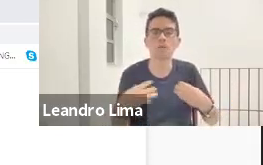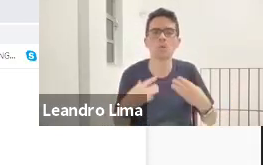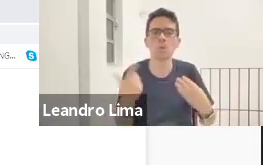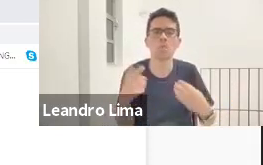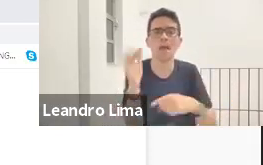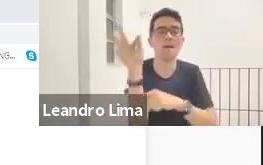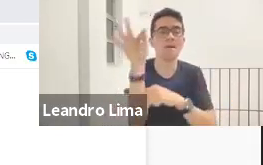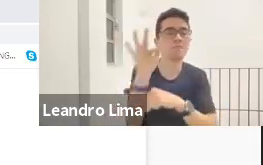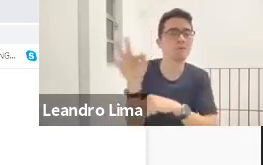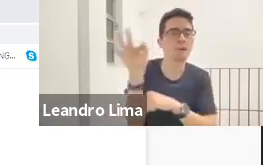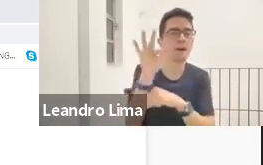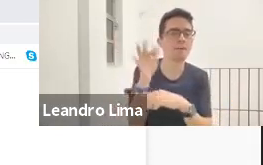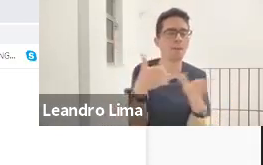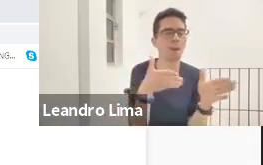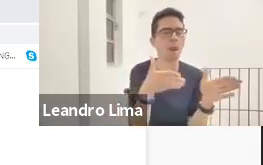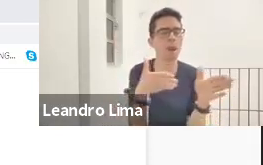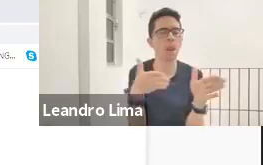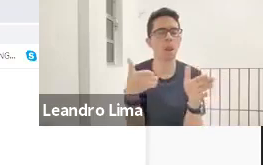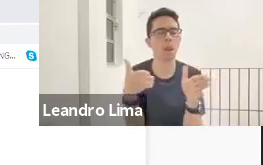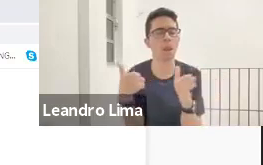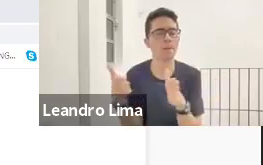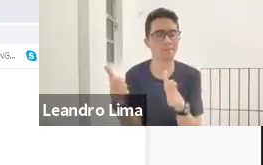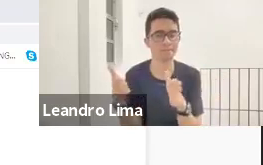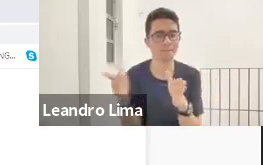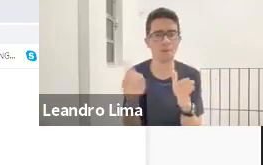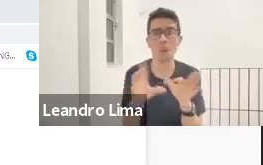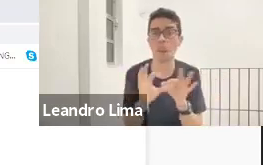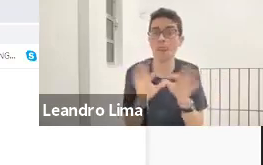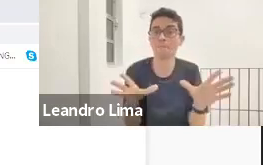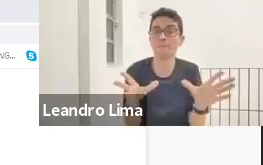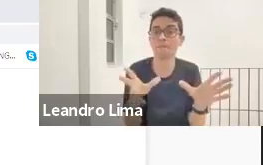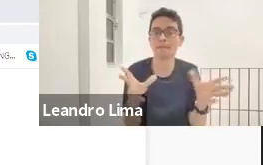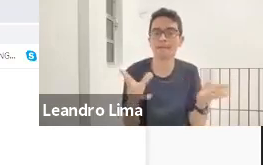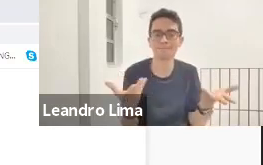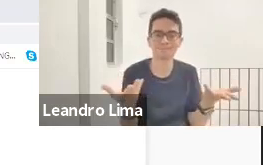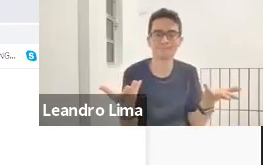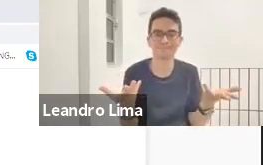And.